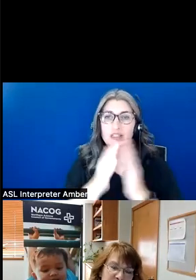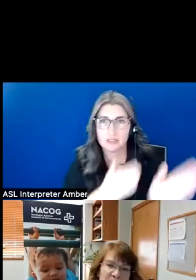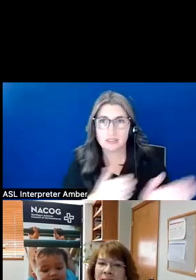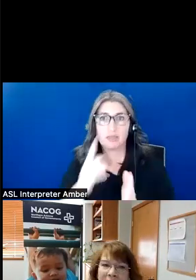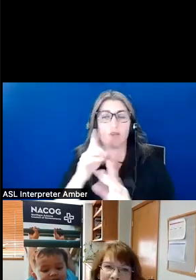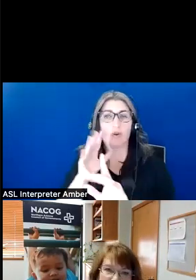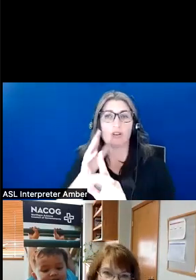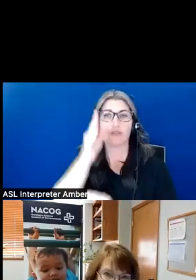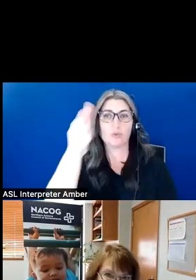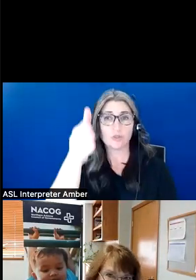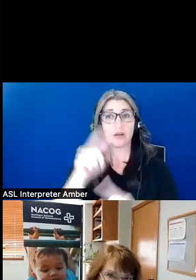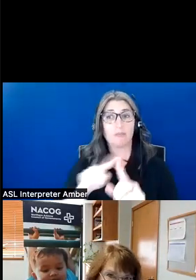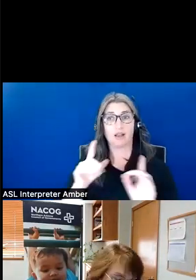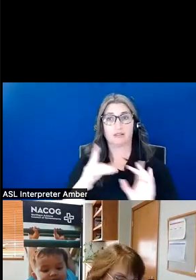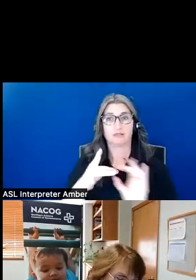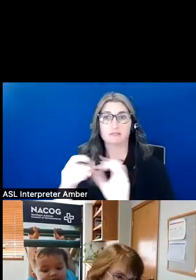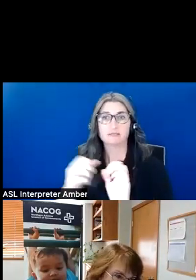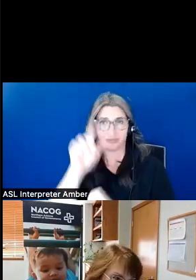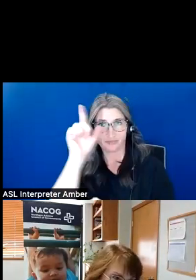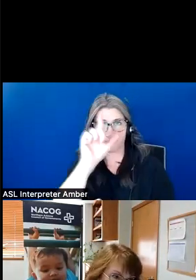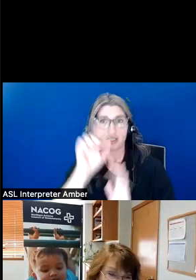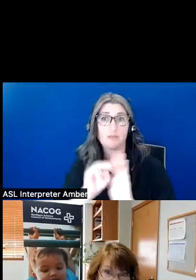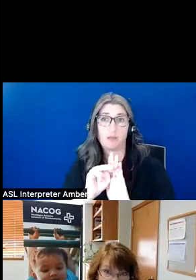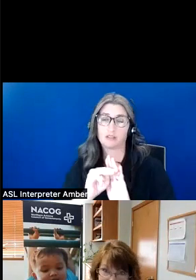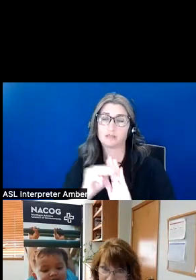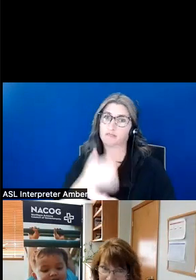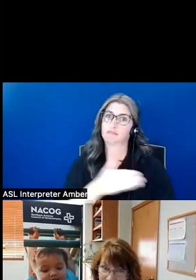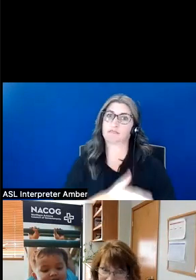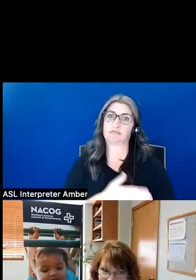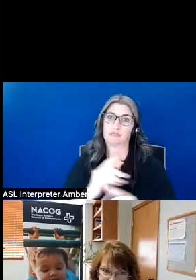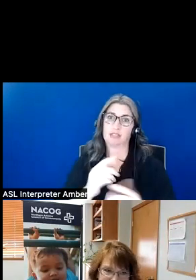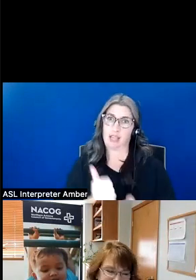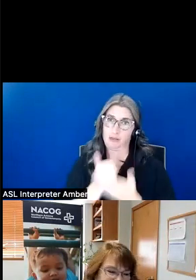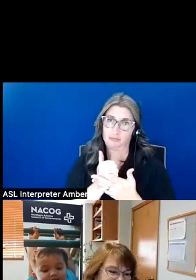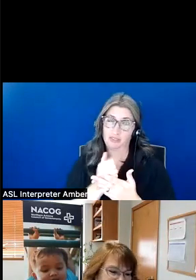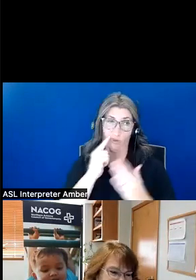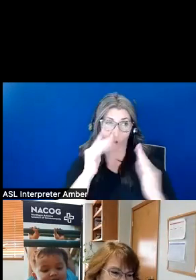But bringing us together with the logic model made a huge difference. I hope that answered the questions.